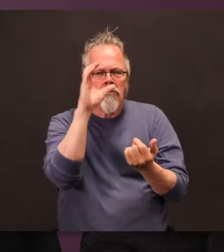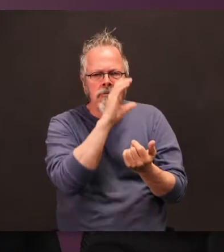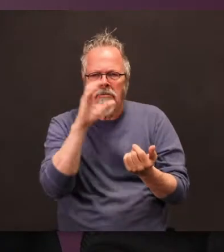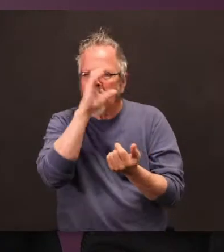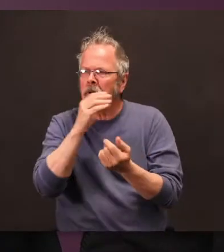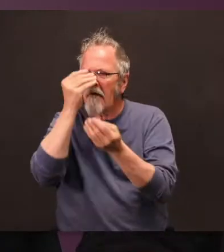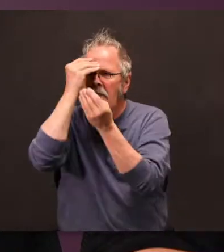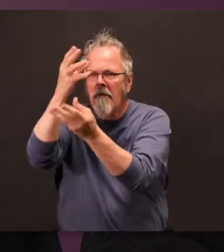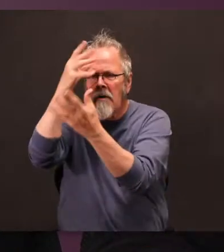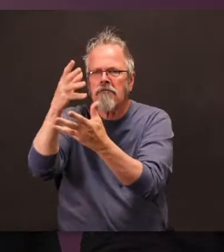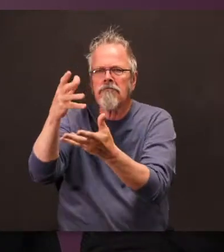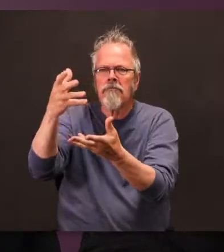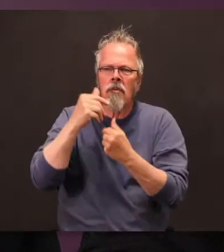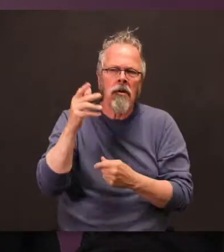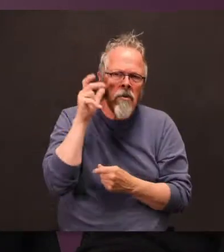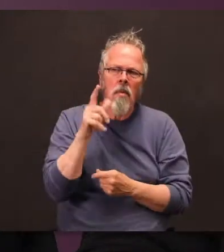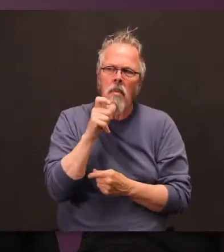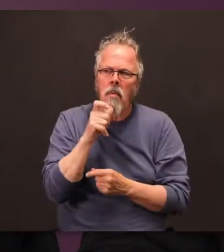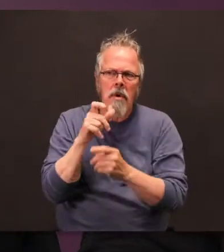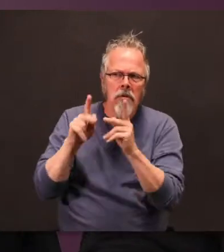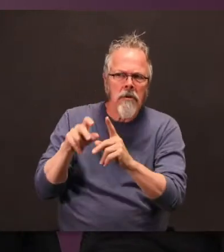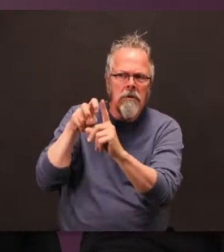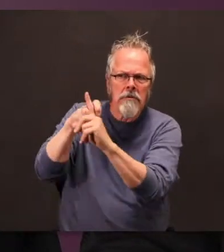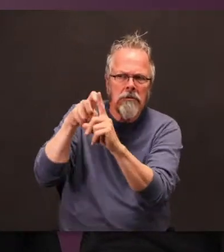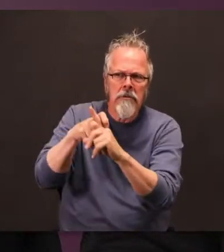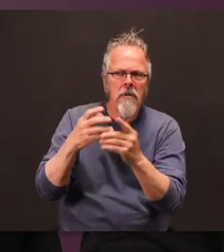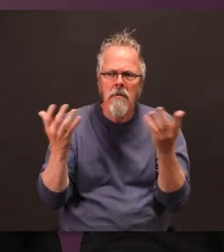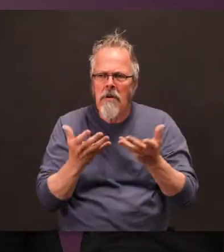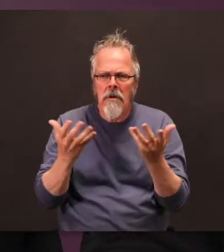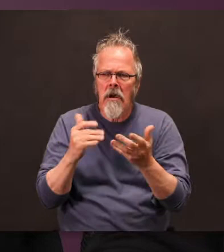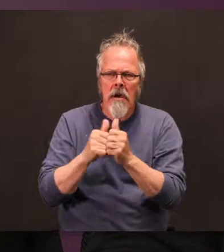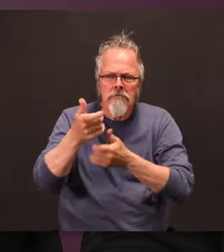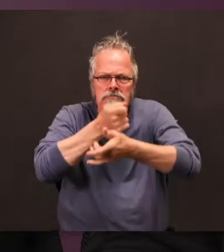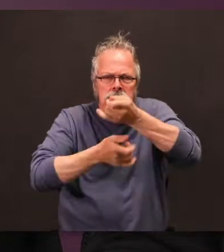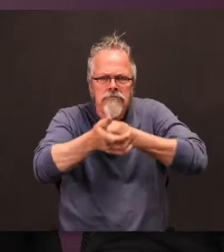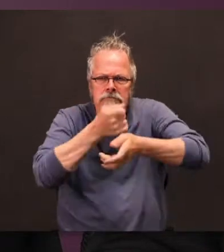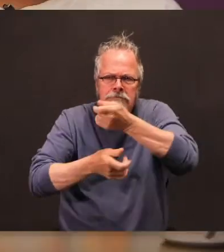know who to talk to, and how to get the information that you need for your rights.